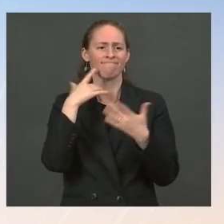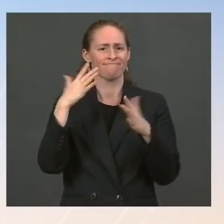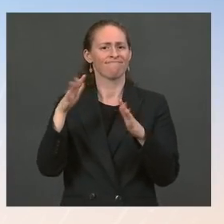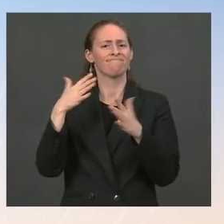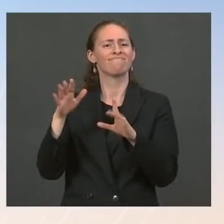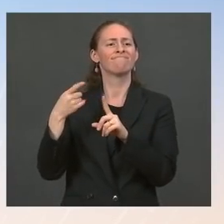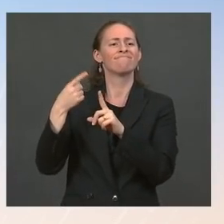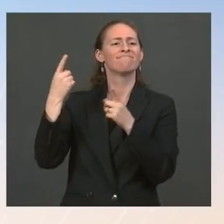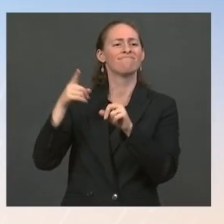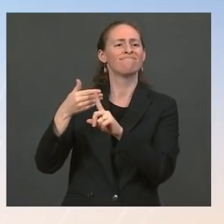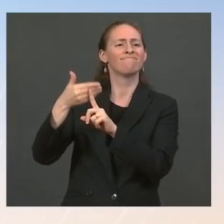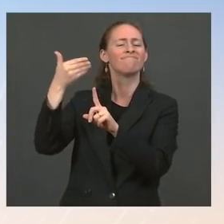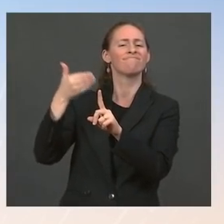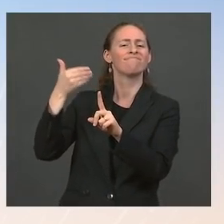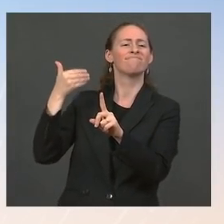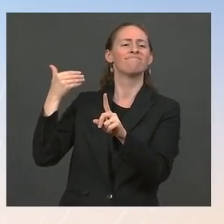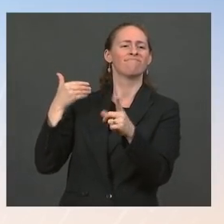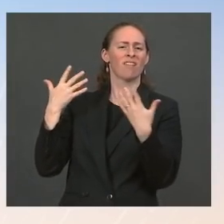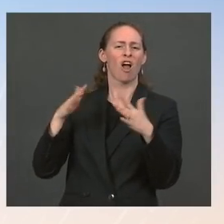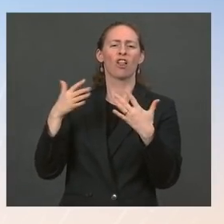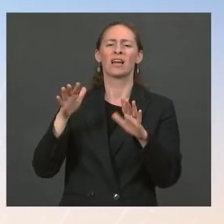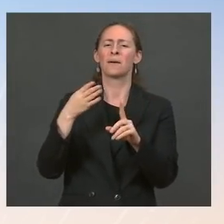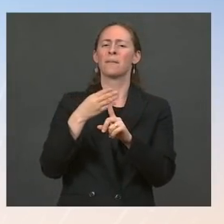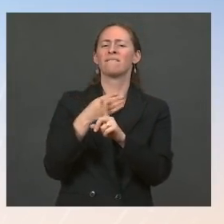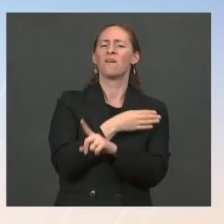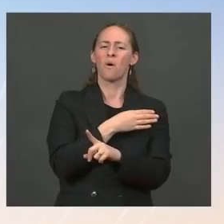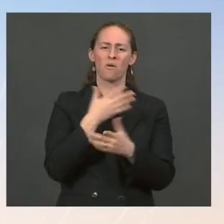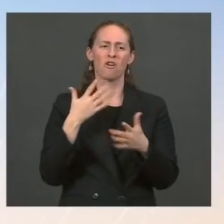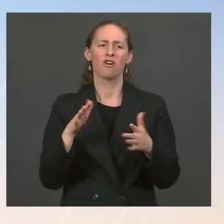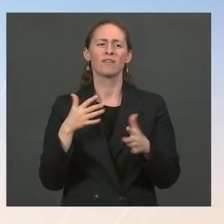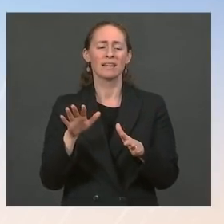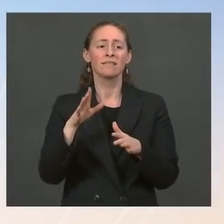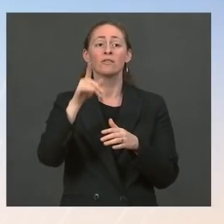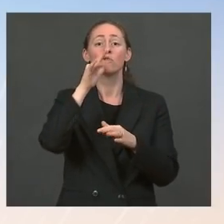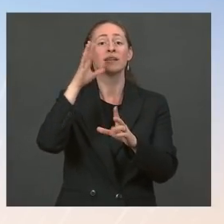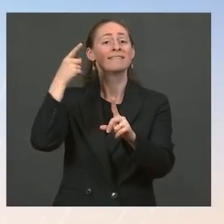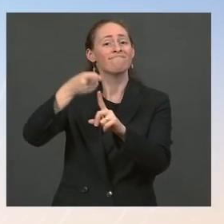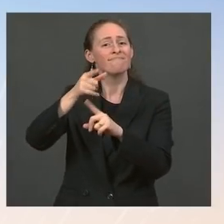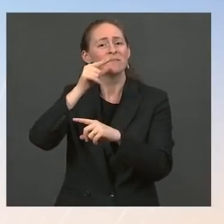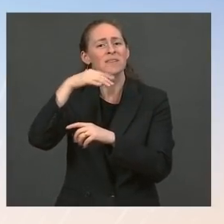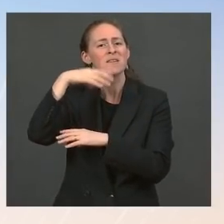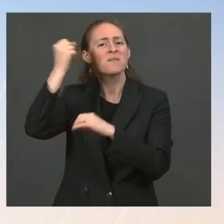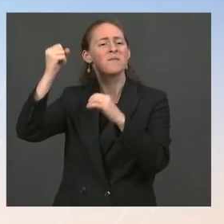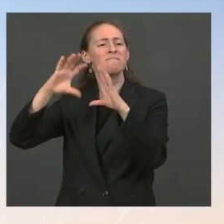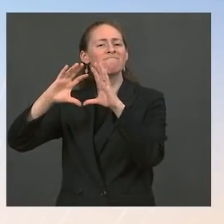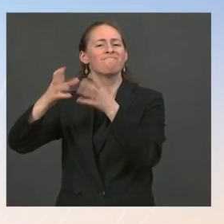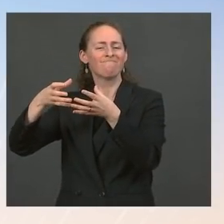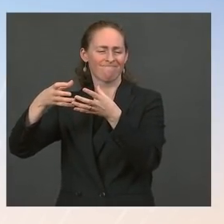especially among people -- older people over a certain age and people who have underlying health issues